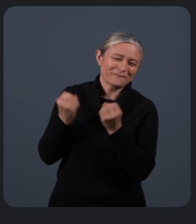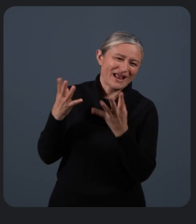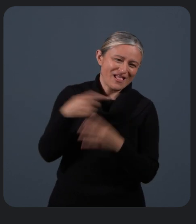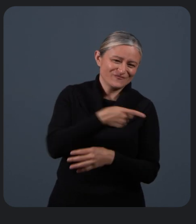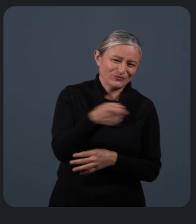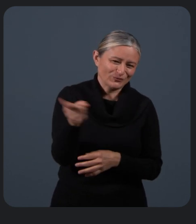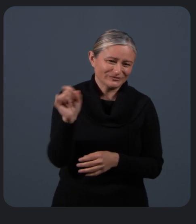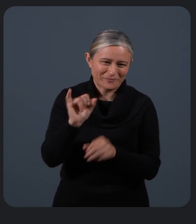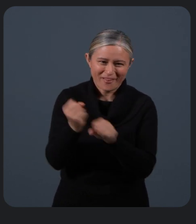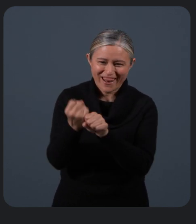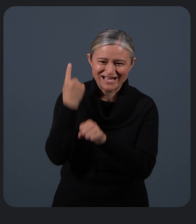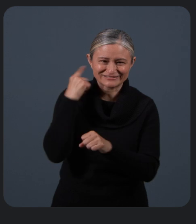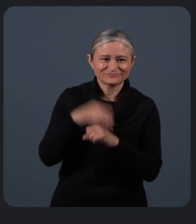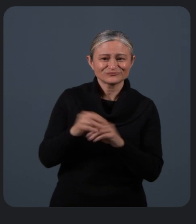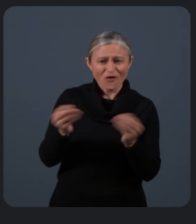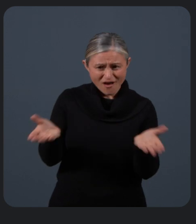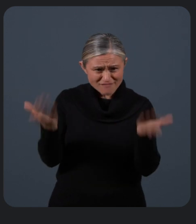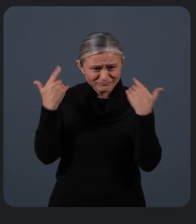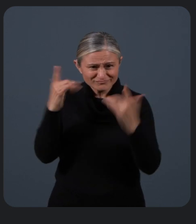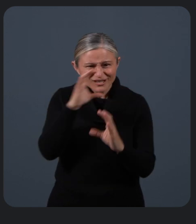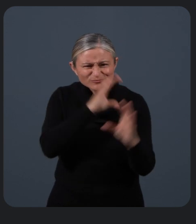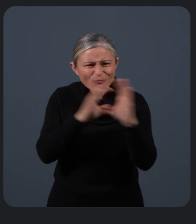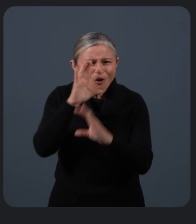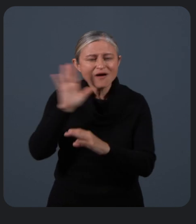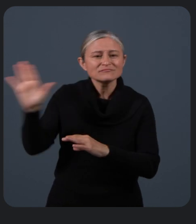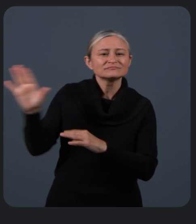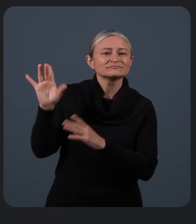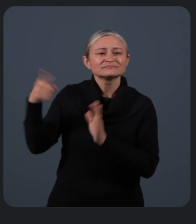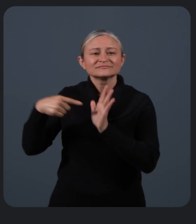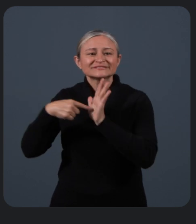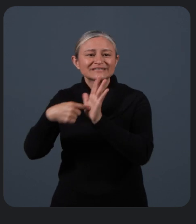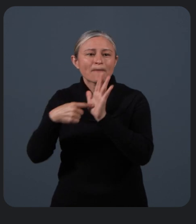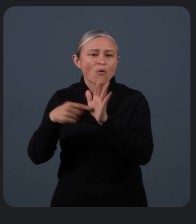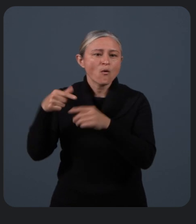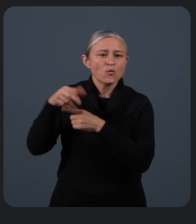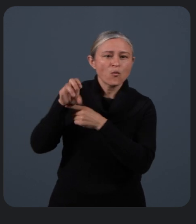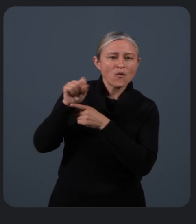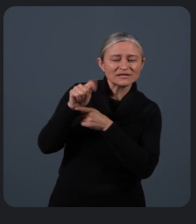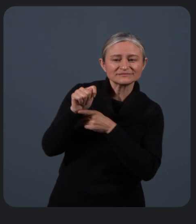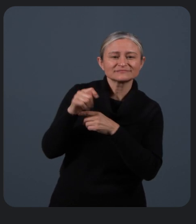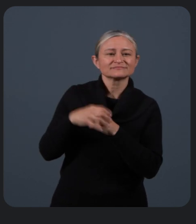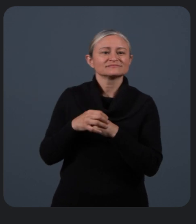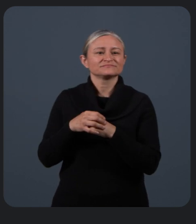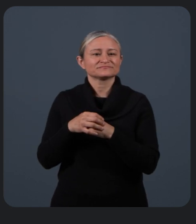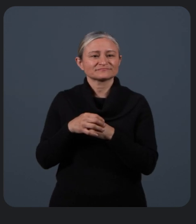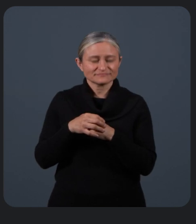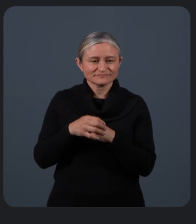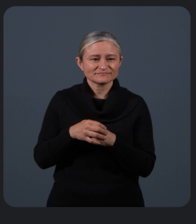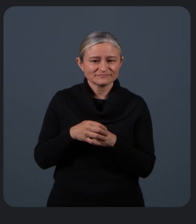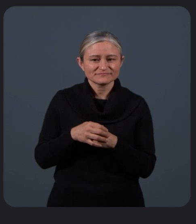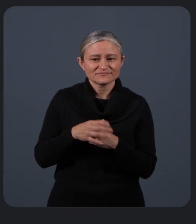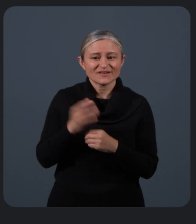So explore the demos, quests, virtual swag, and there's some new surprises.